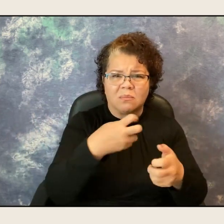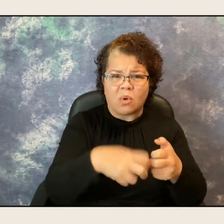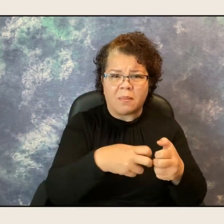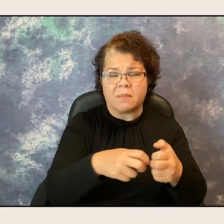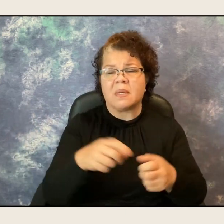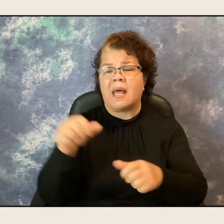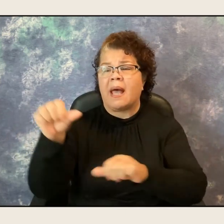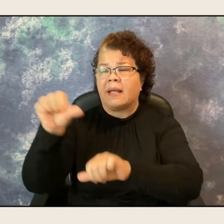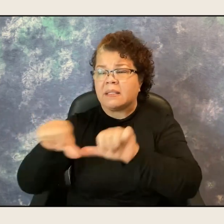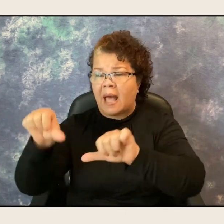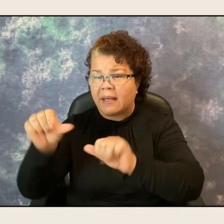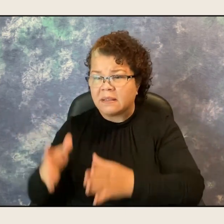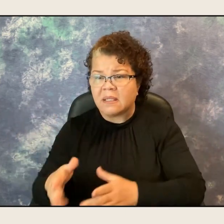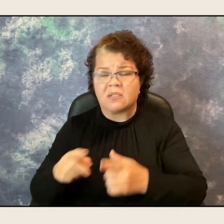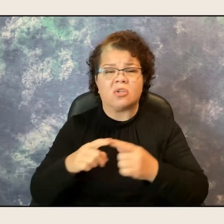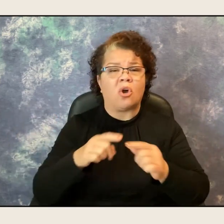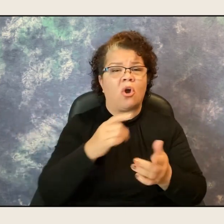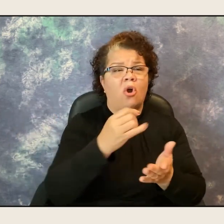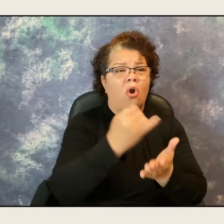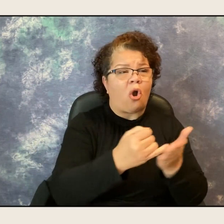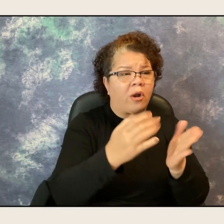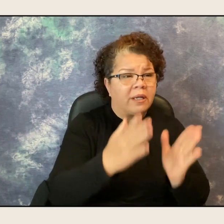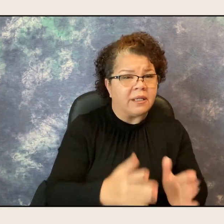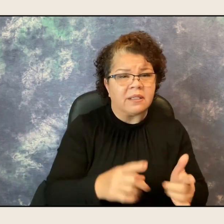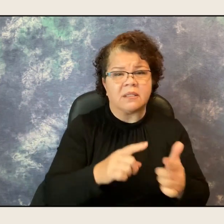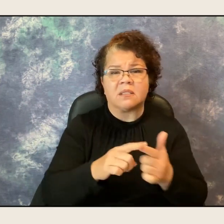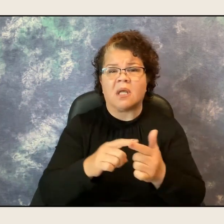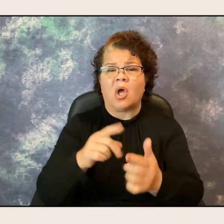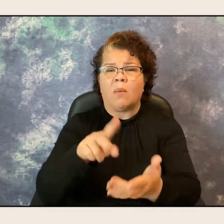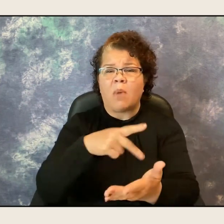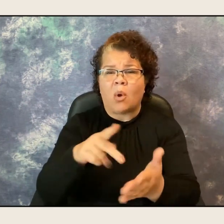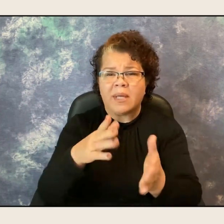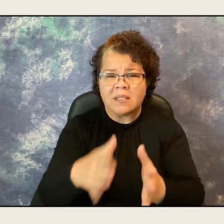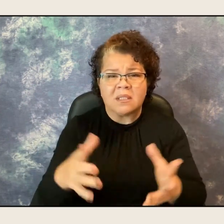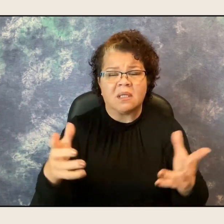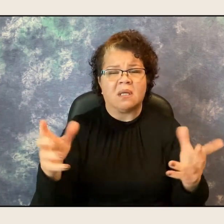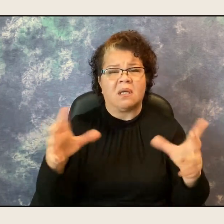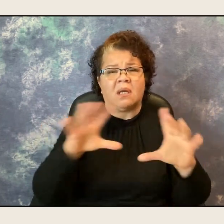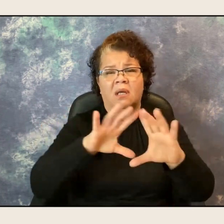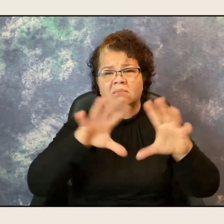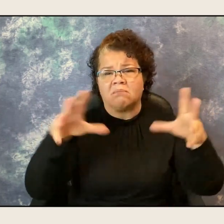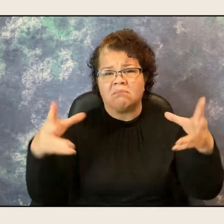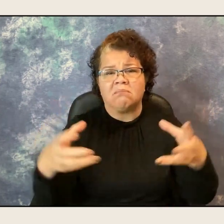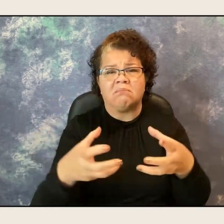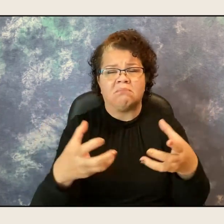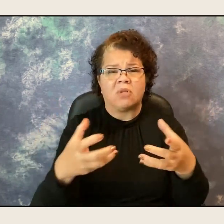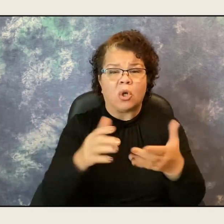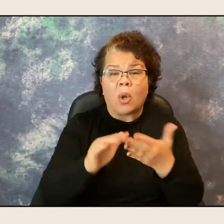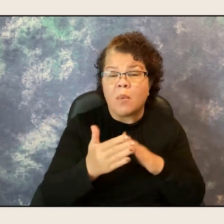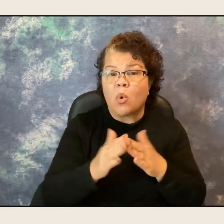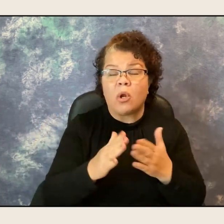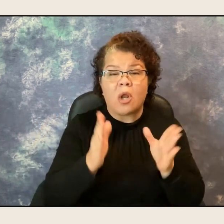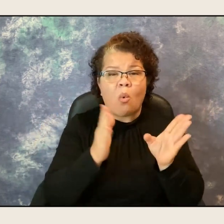the poet with the community organizer, or any number of other combinations